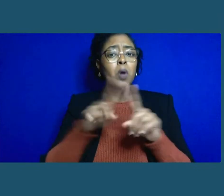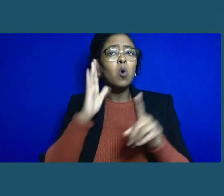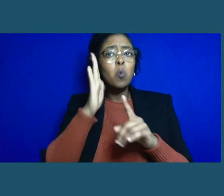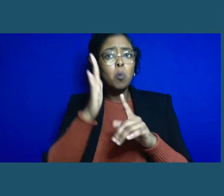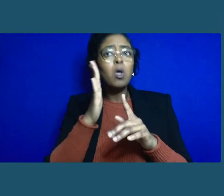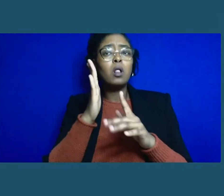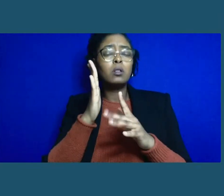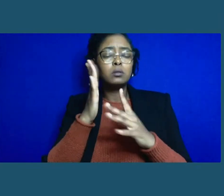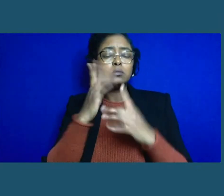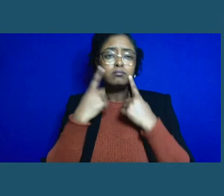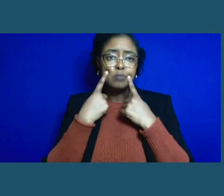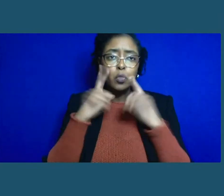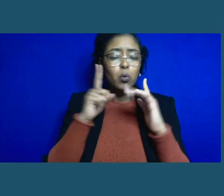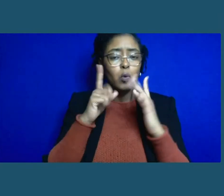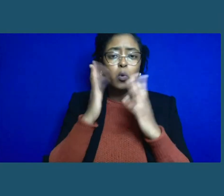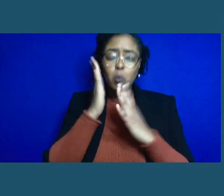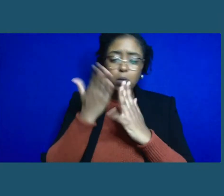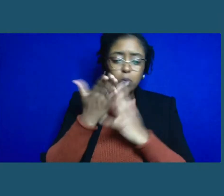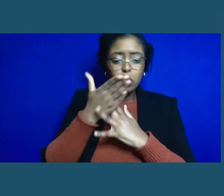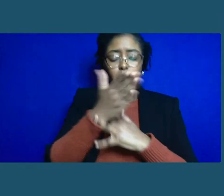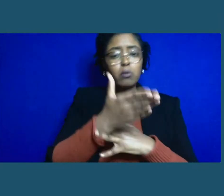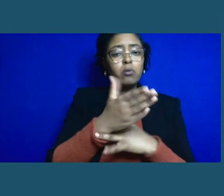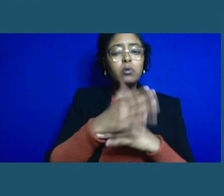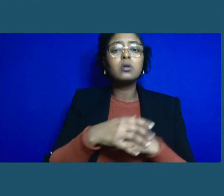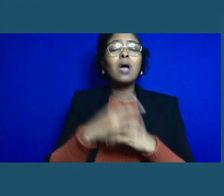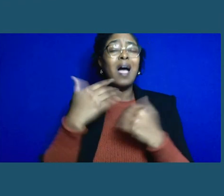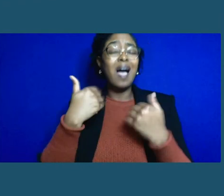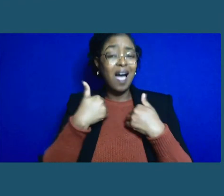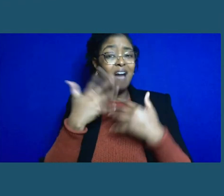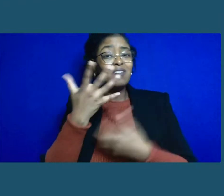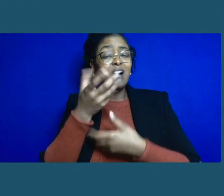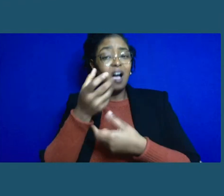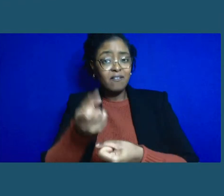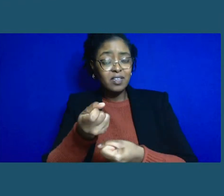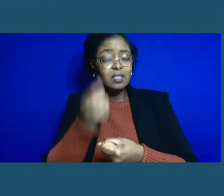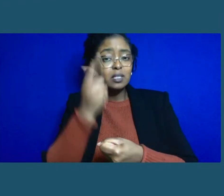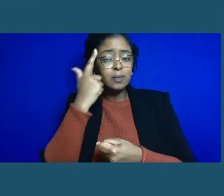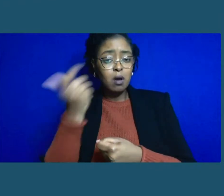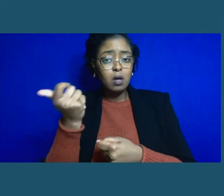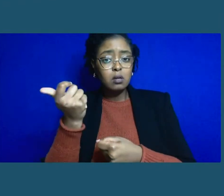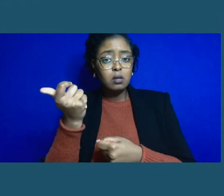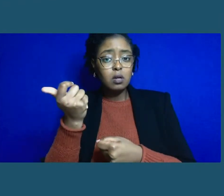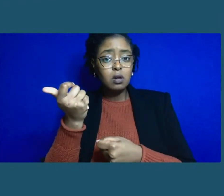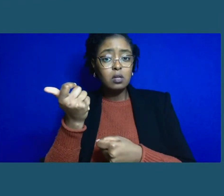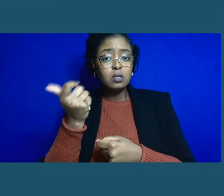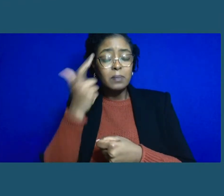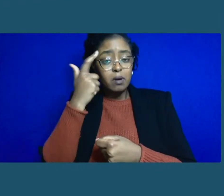that we're challenged with them now, um, but we're going to come